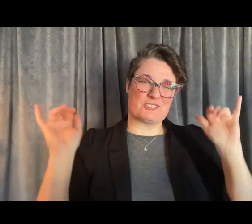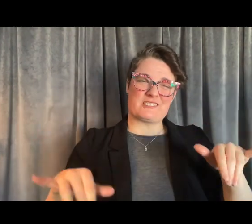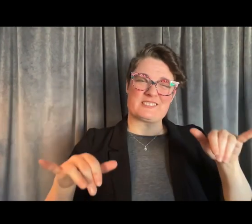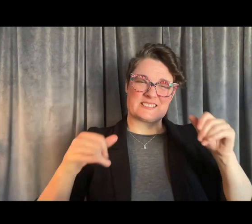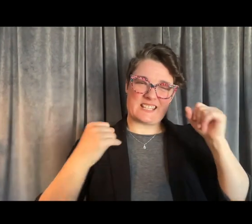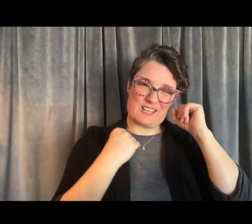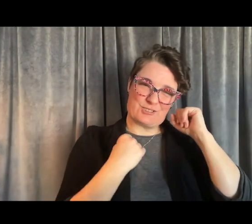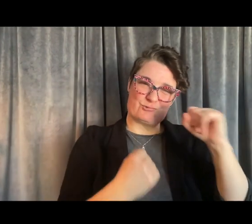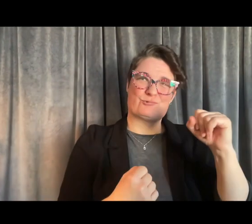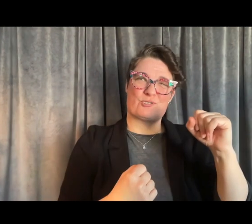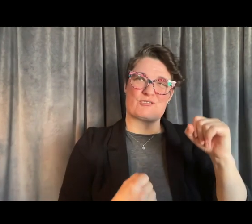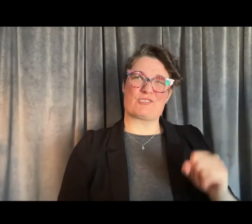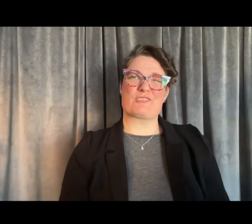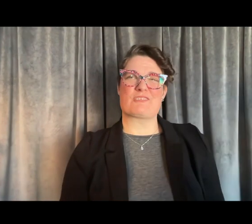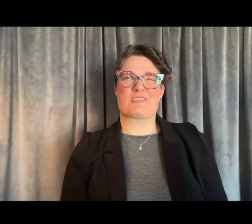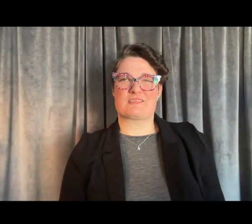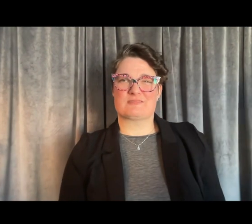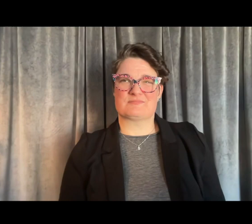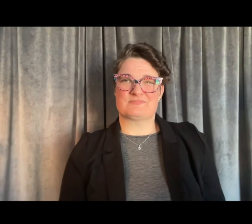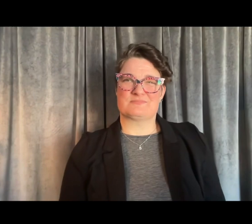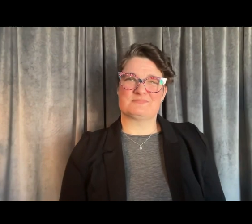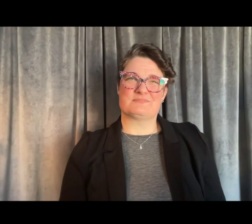in the wind, my trunk stays strong.